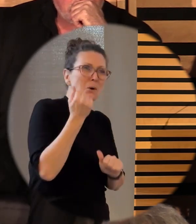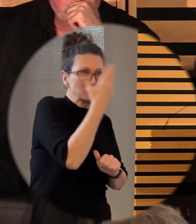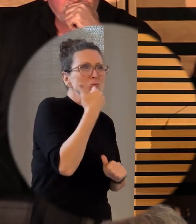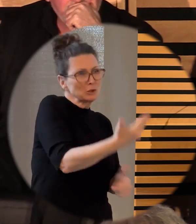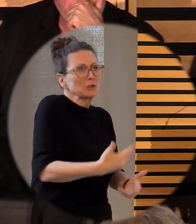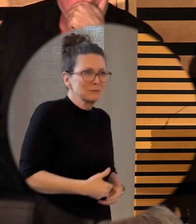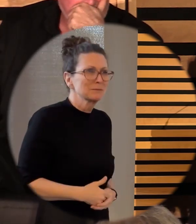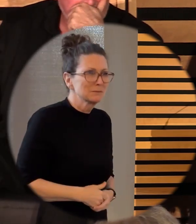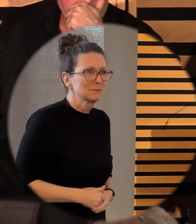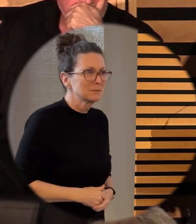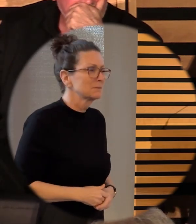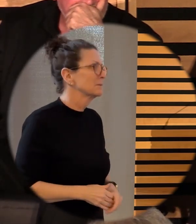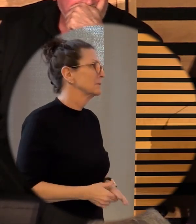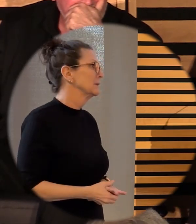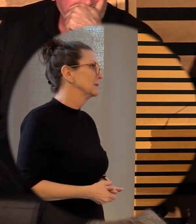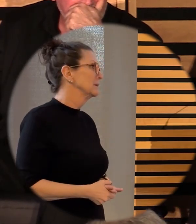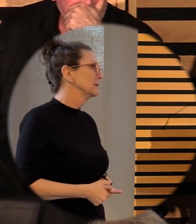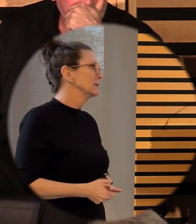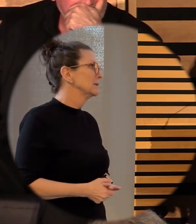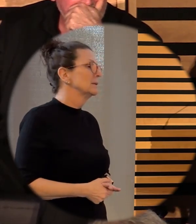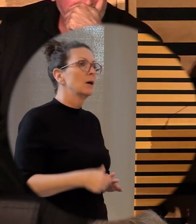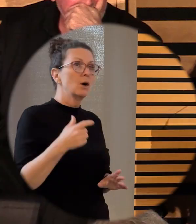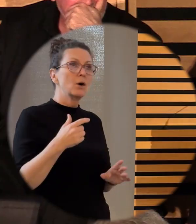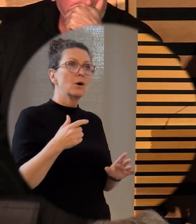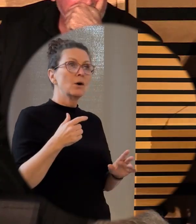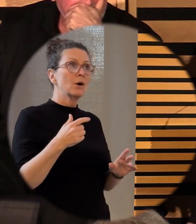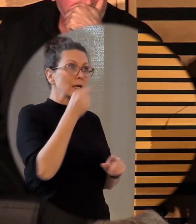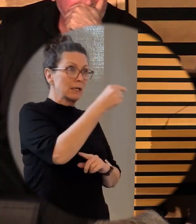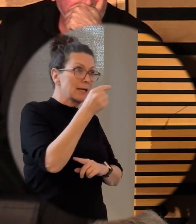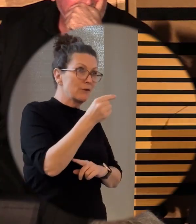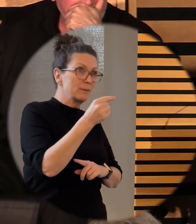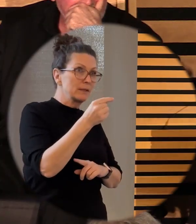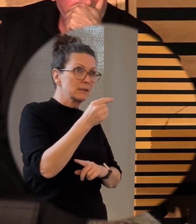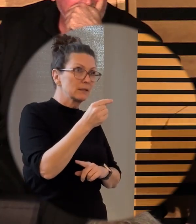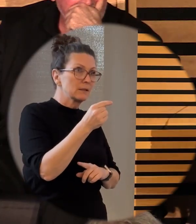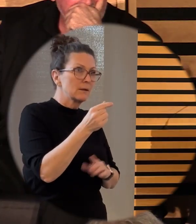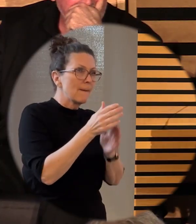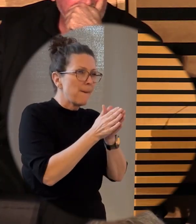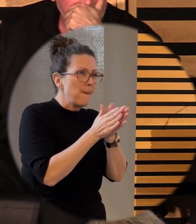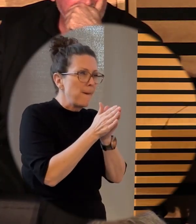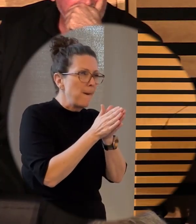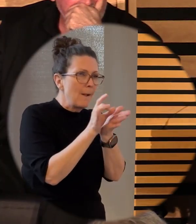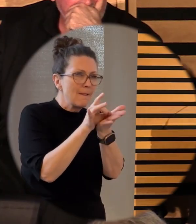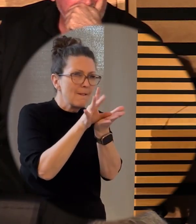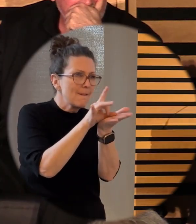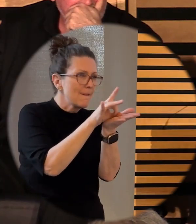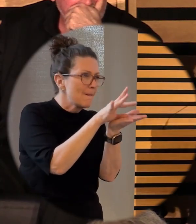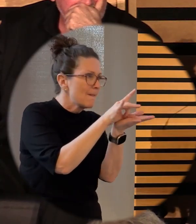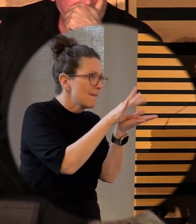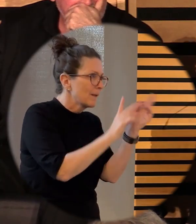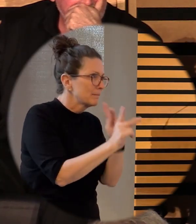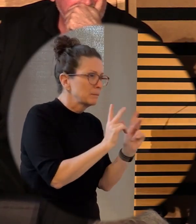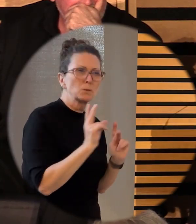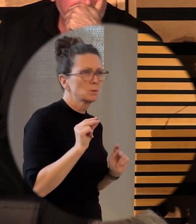most places um we don't we don't intentionally set out to exclude I I don't believe we do that